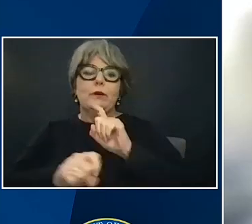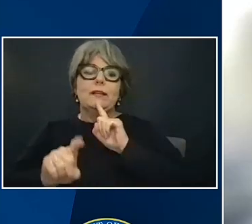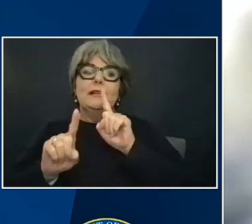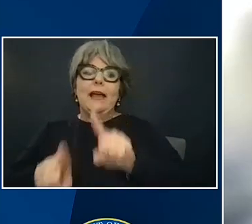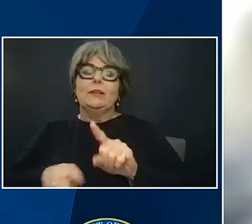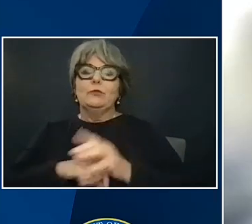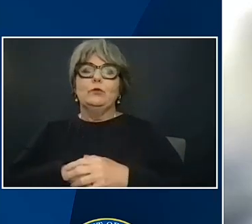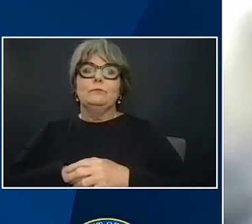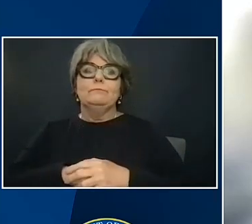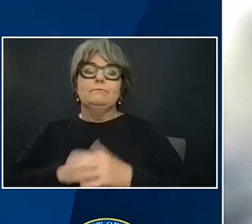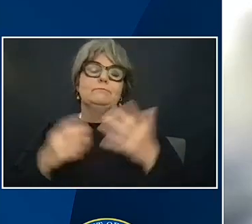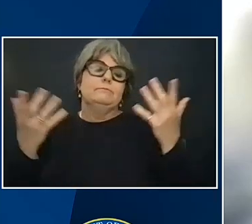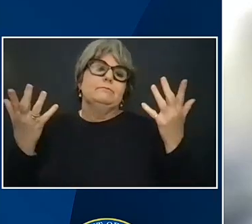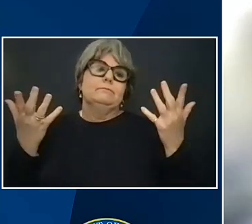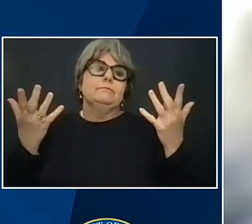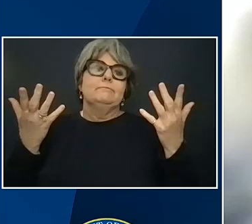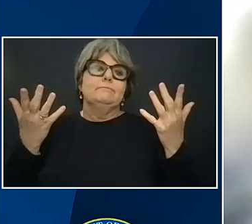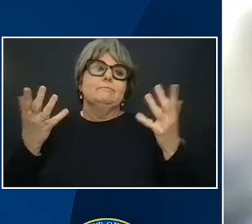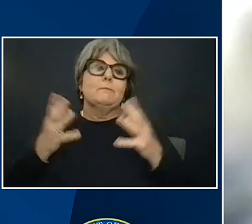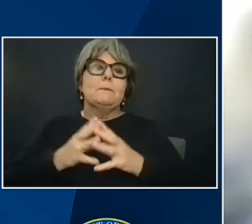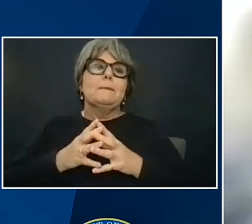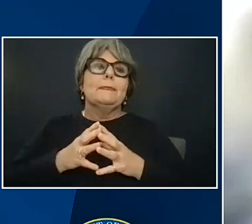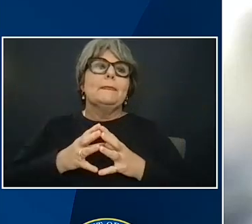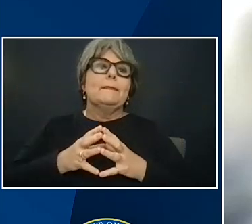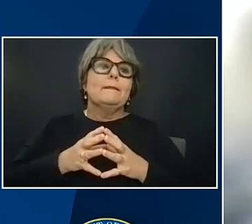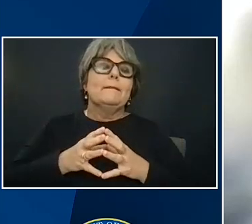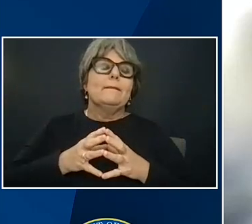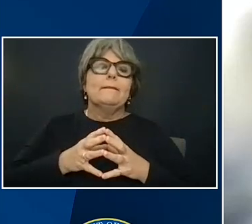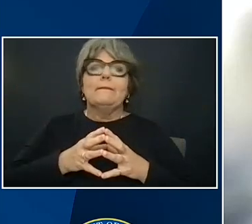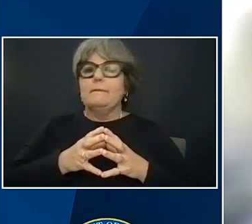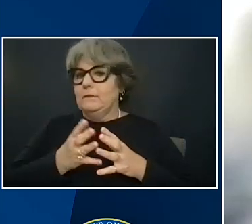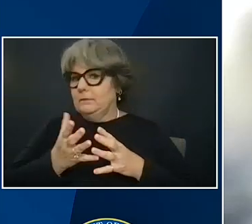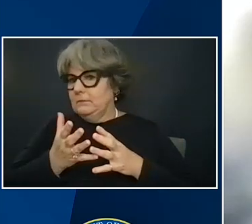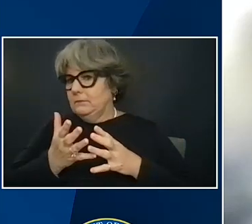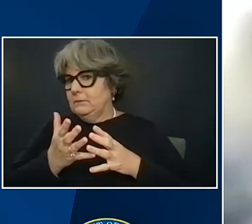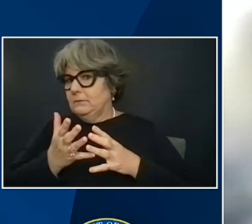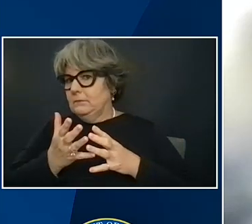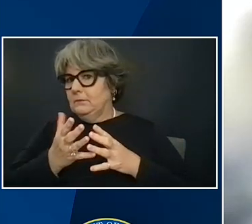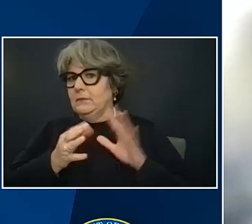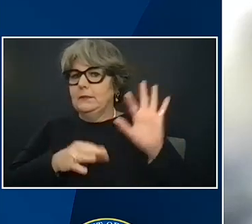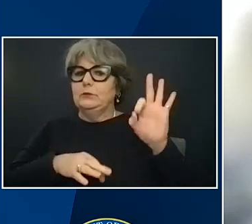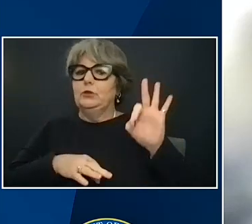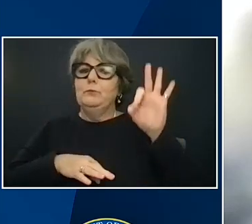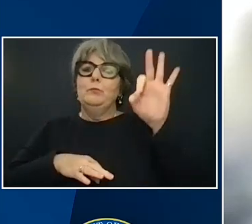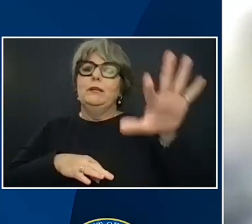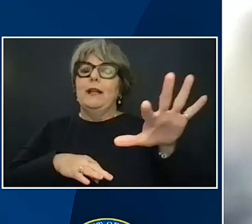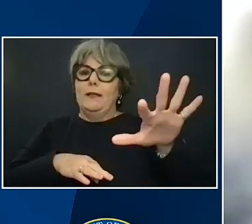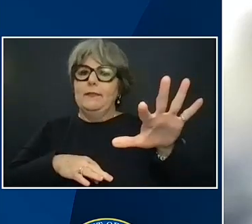So it's just a- it's just to put it out there to see if there's a response.